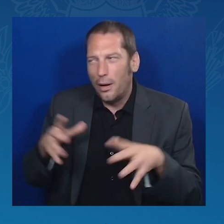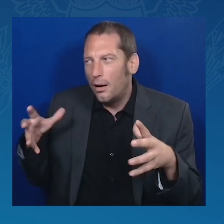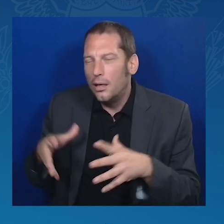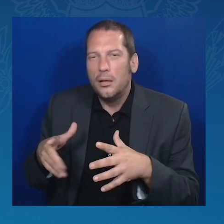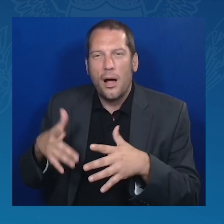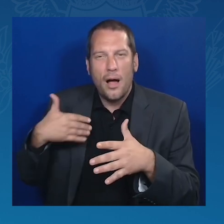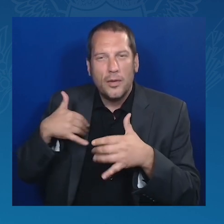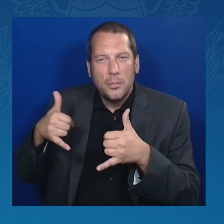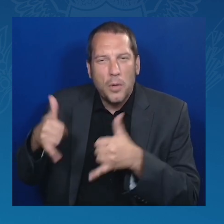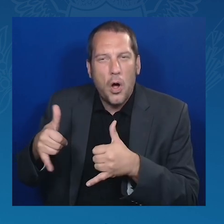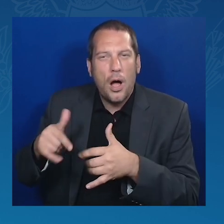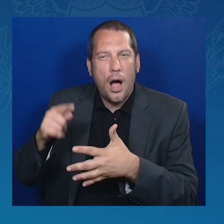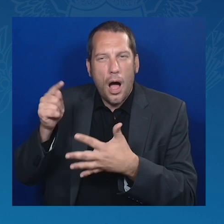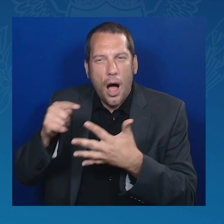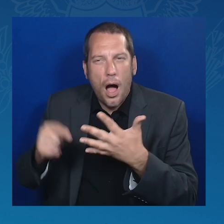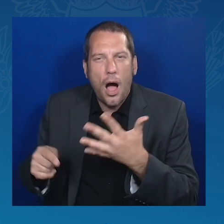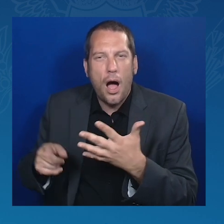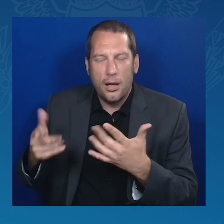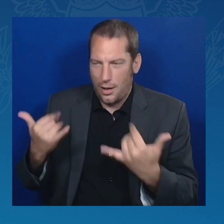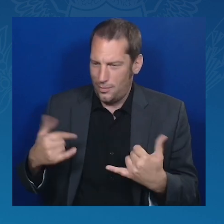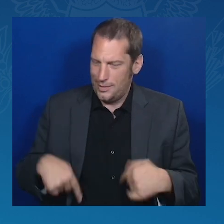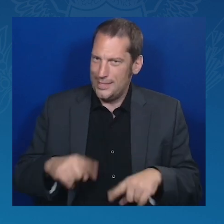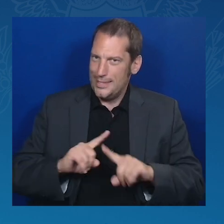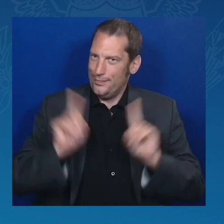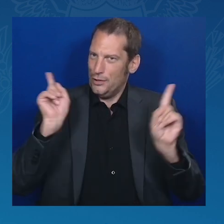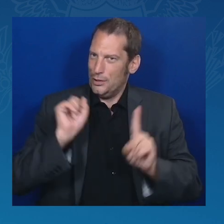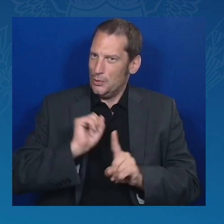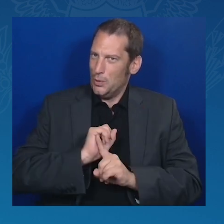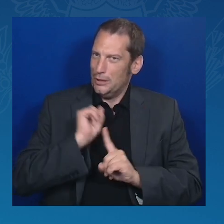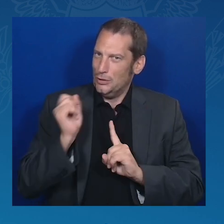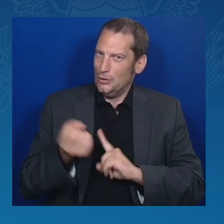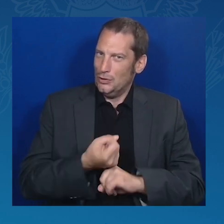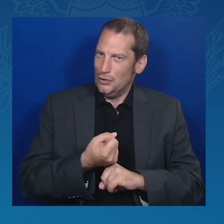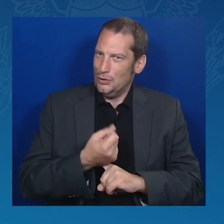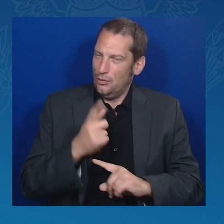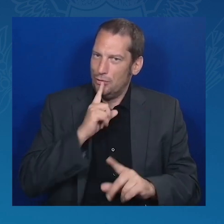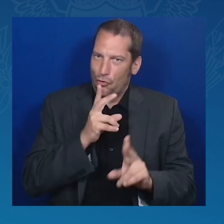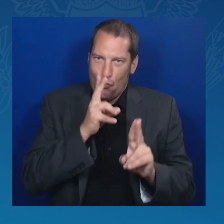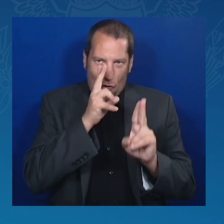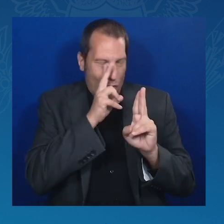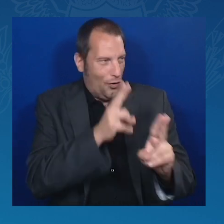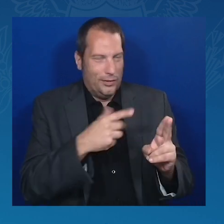It is such an honor to be here and to see you, and to see so many familiar faces out in this crowd.